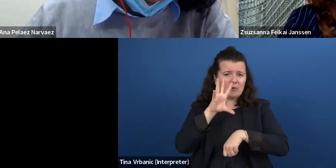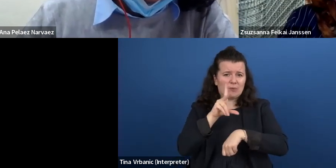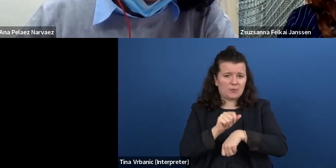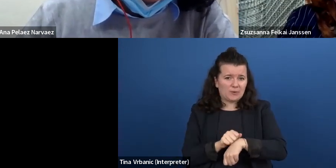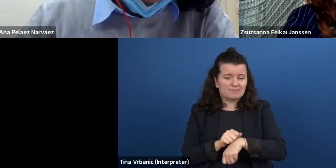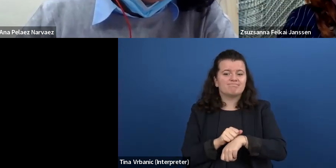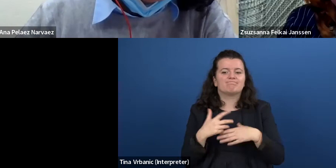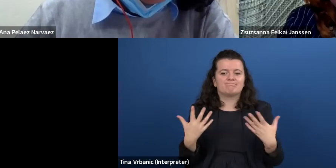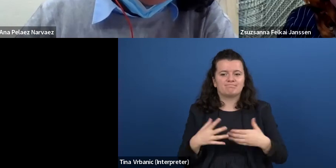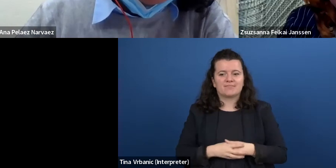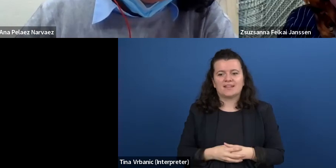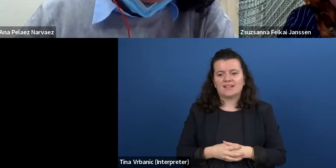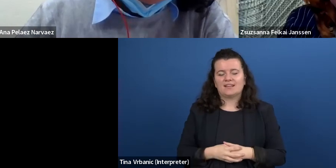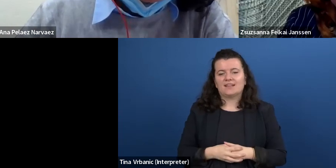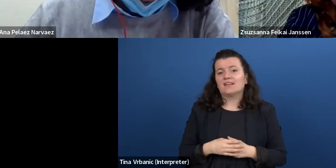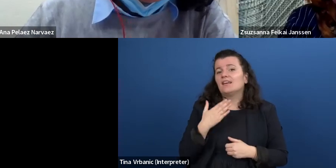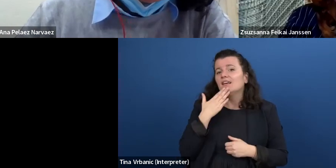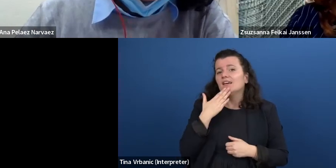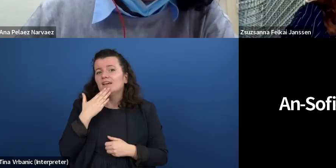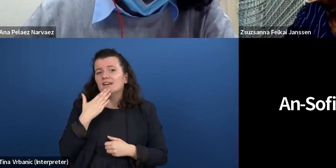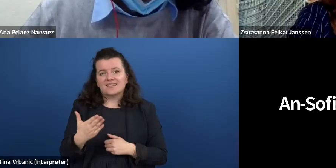I would like to ask them for five more minutes.